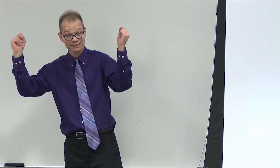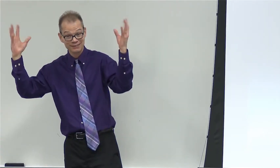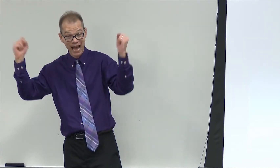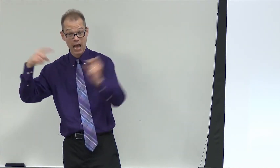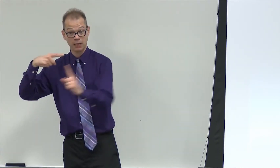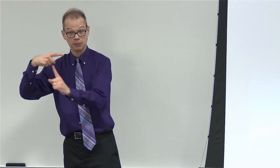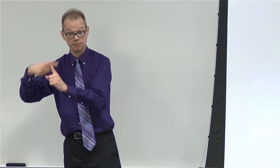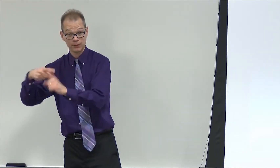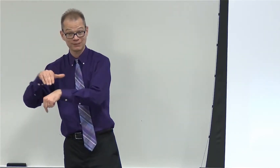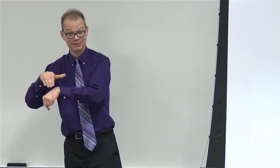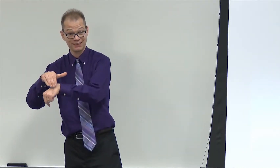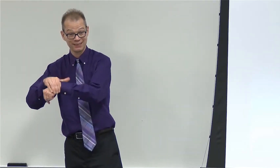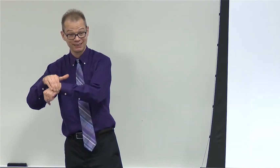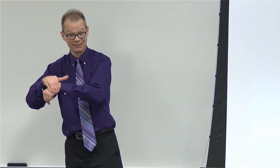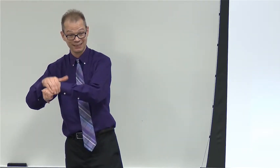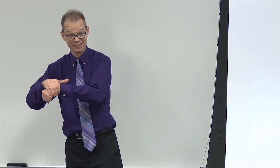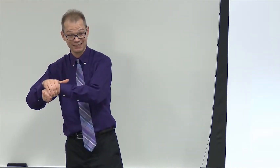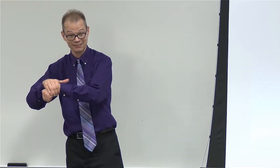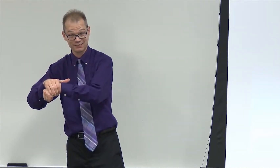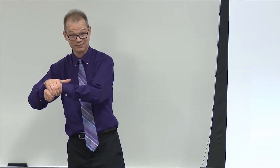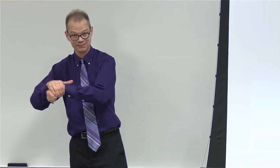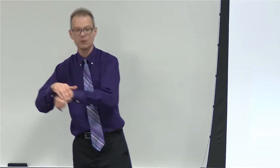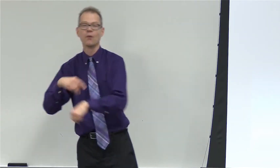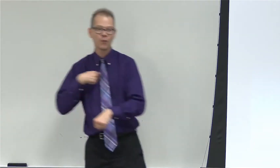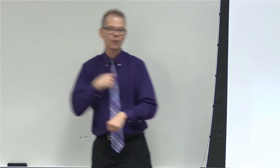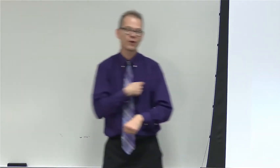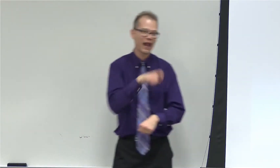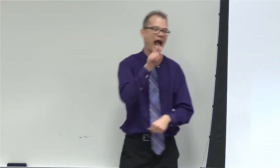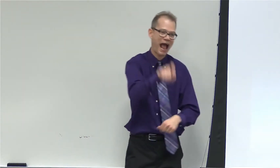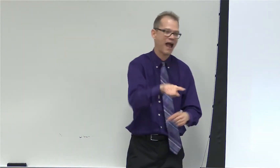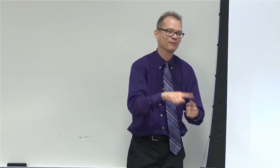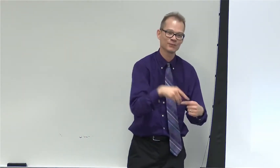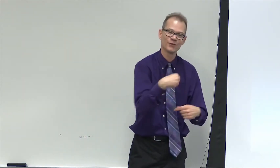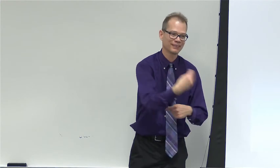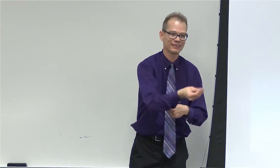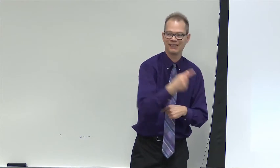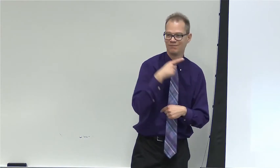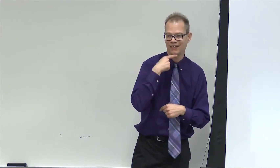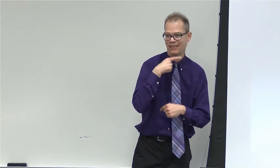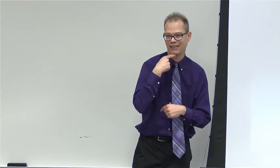somebody who was signing in ASL or English, well, then we should give hearing adolescents